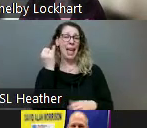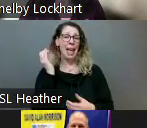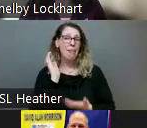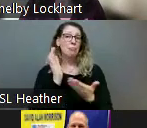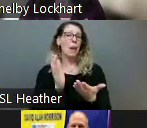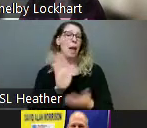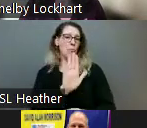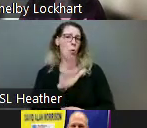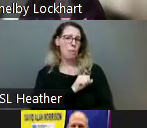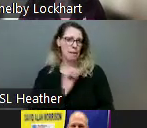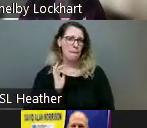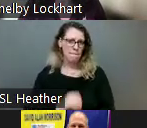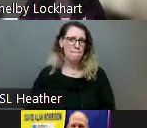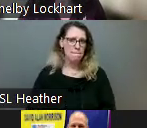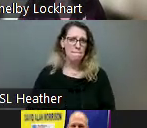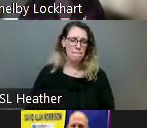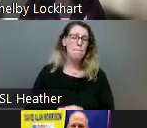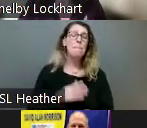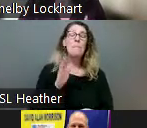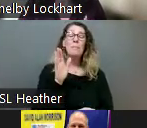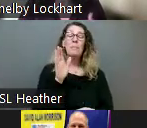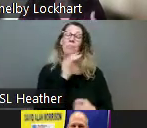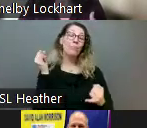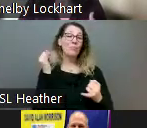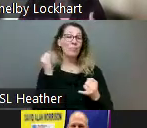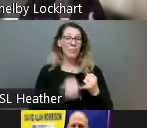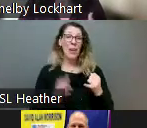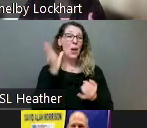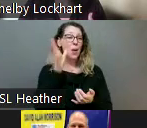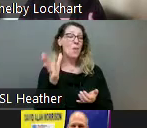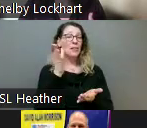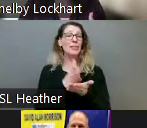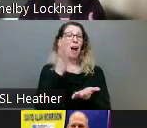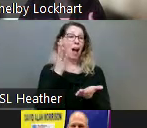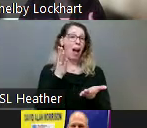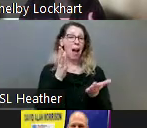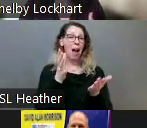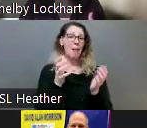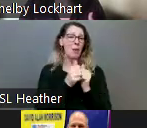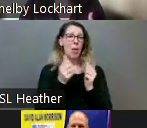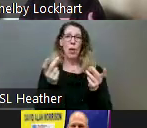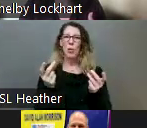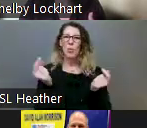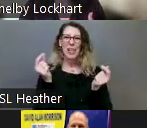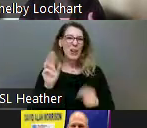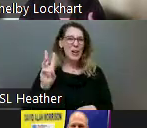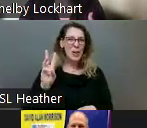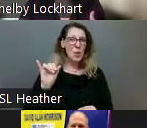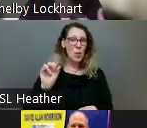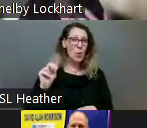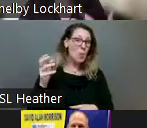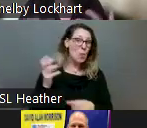staff. And finally, I'm going to end with just some quick wins to get you started. Like I said,